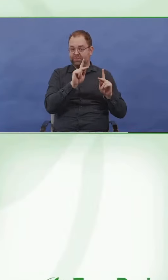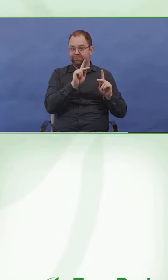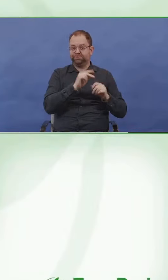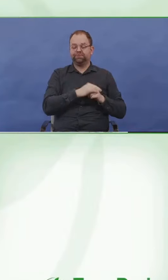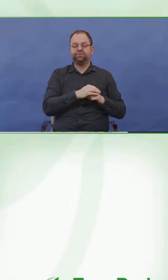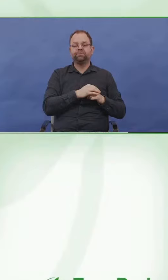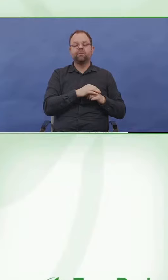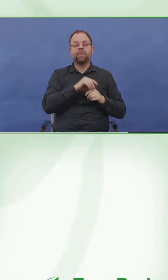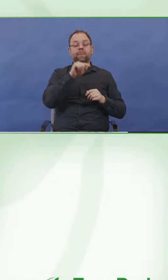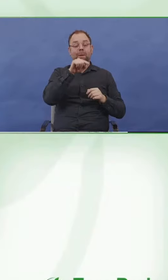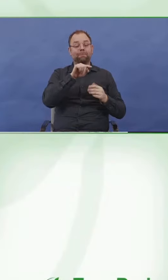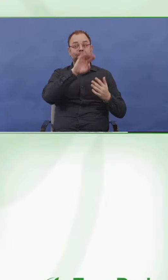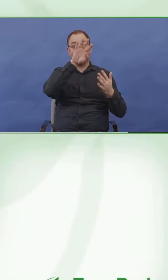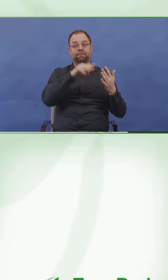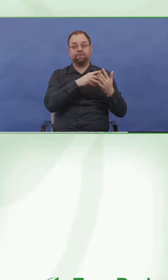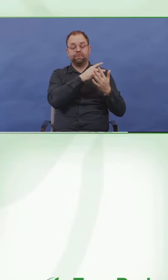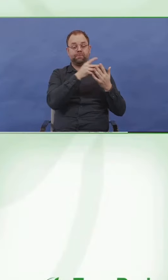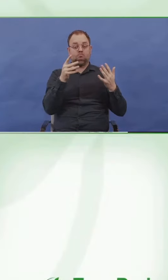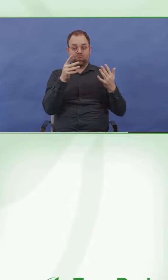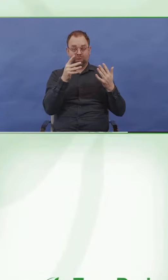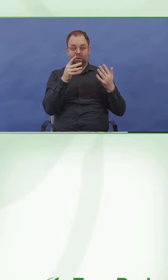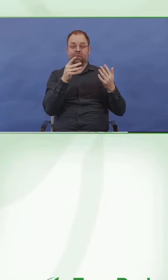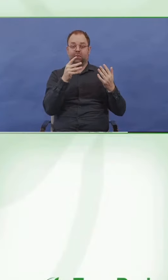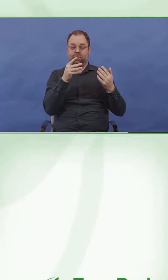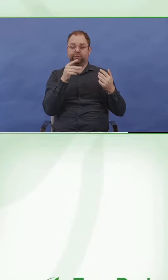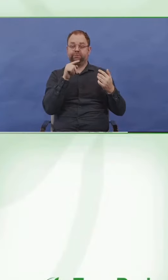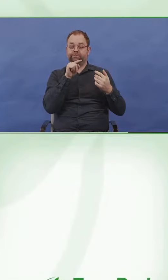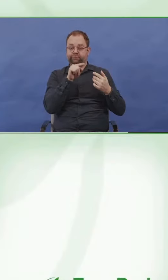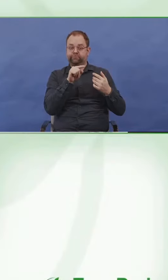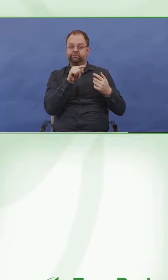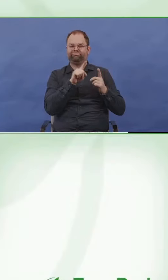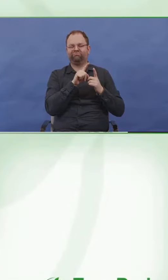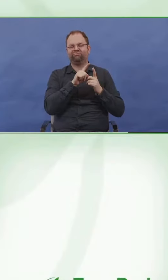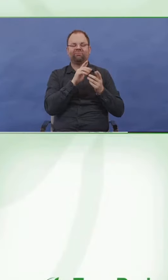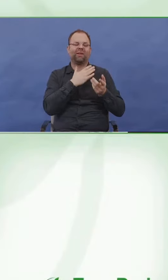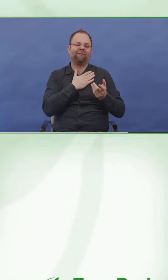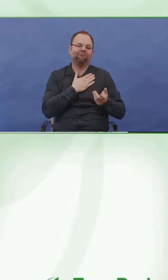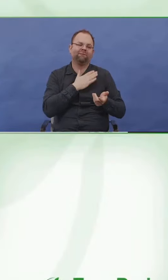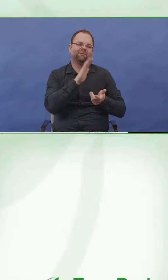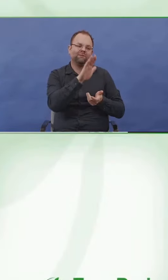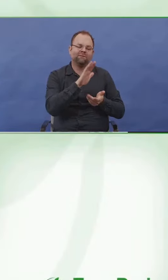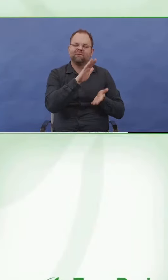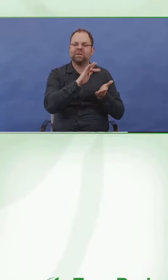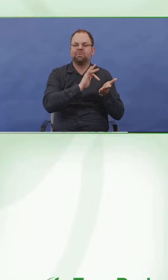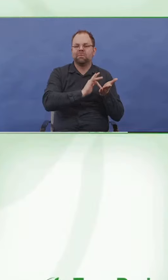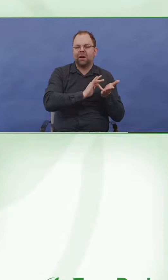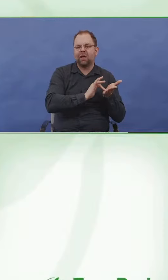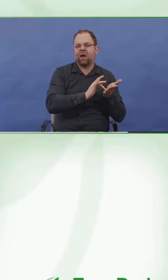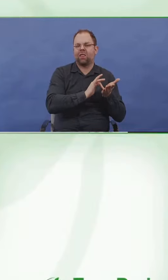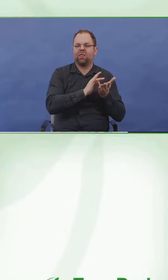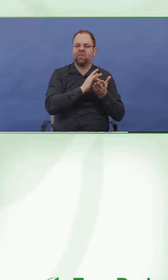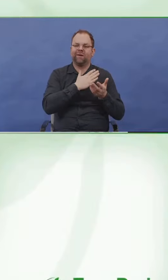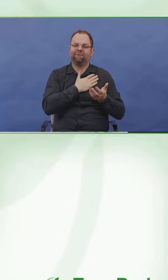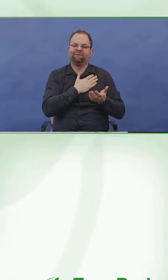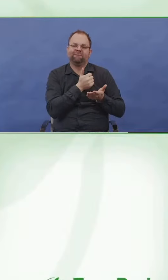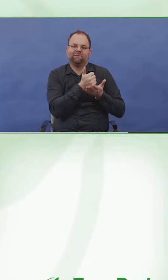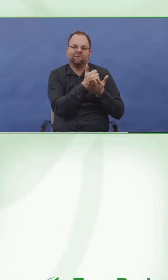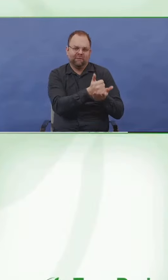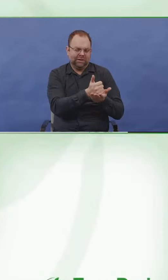And we advocate for the rights to support, such as personal